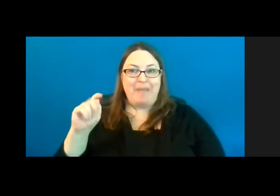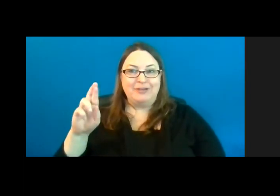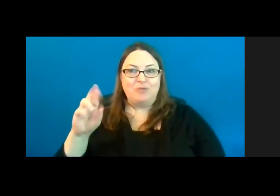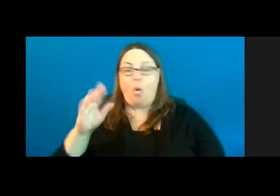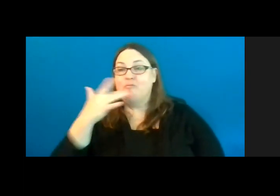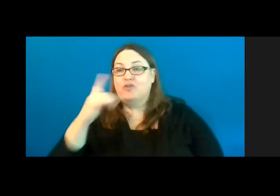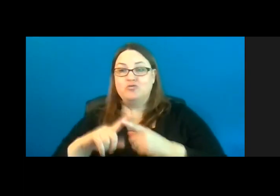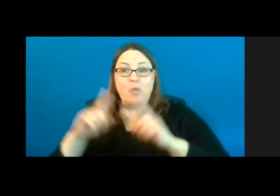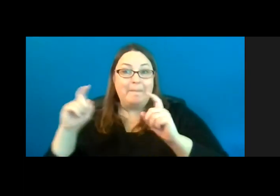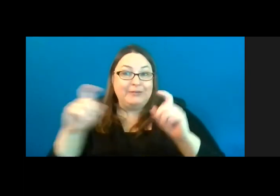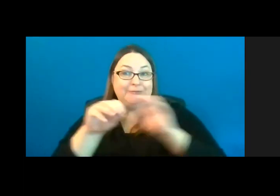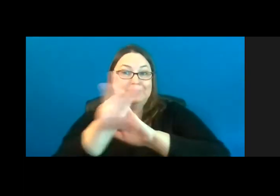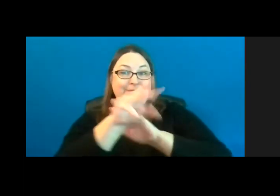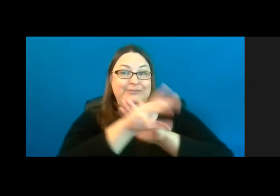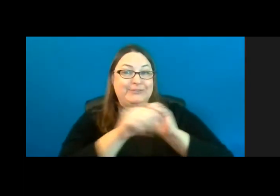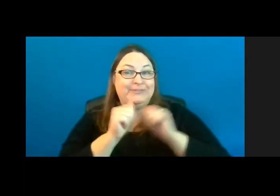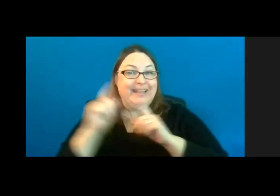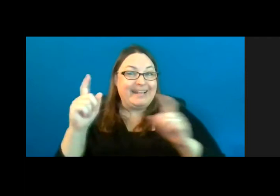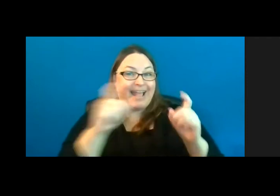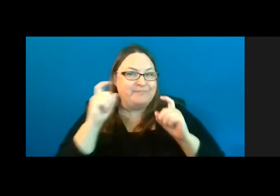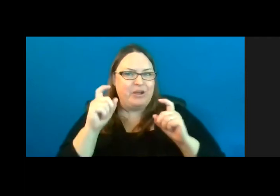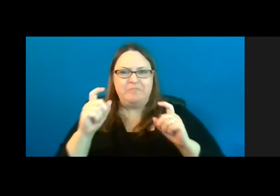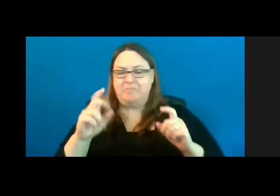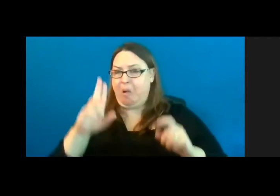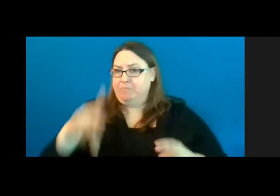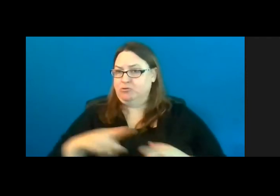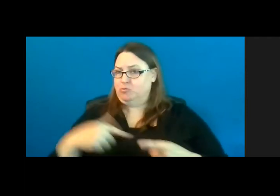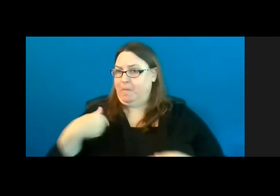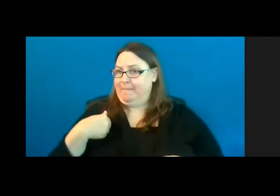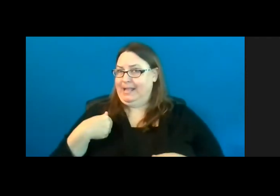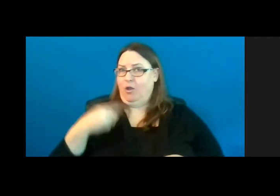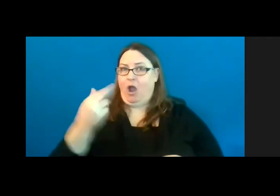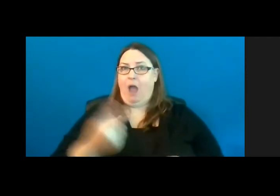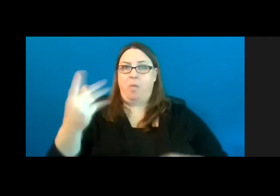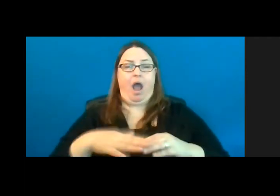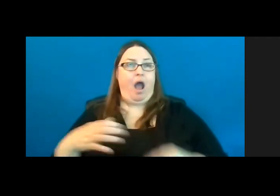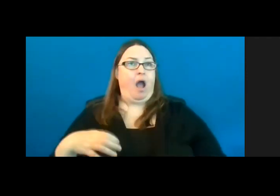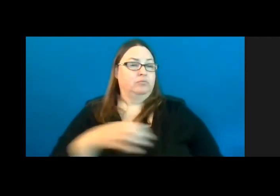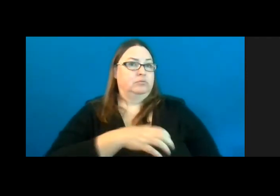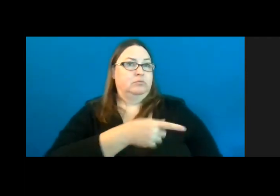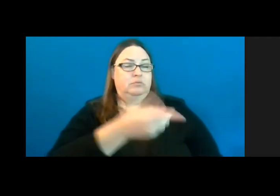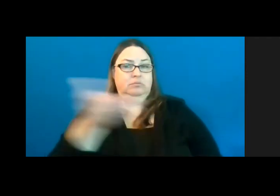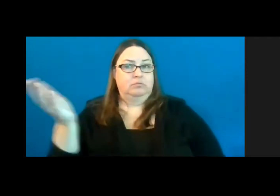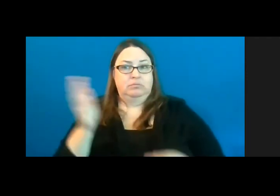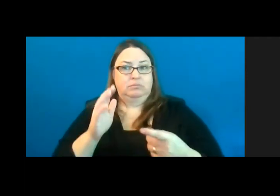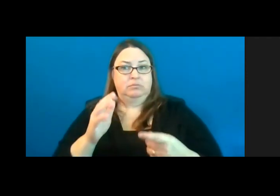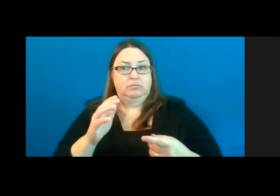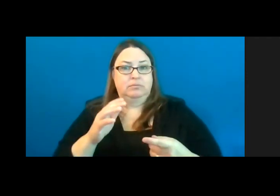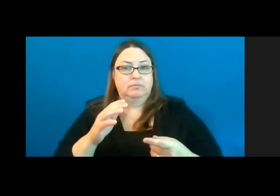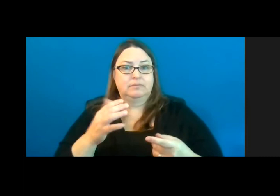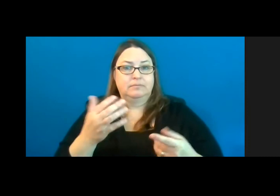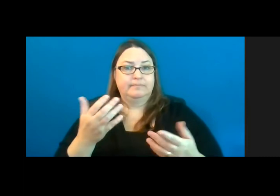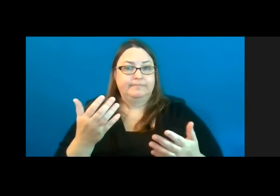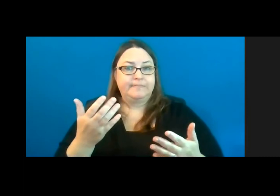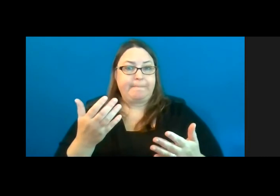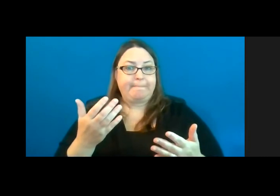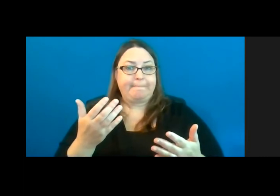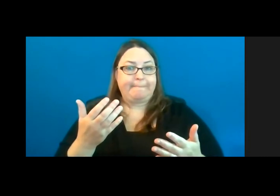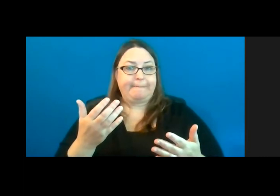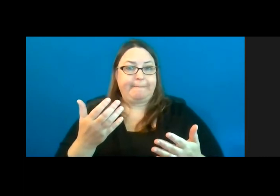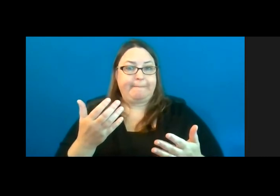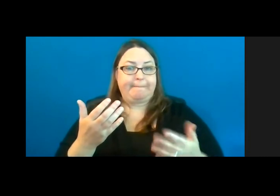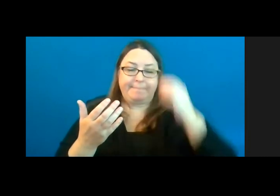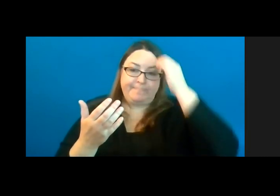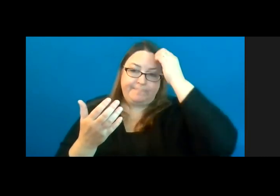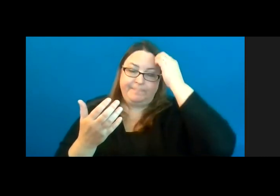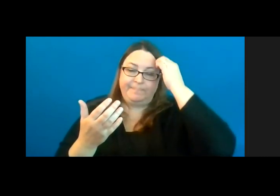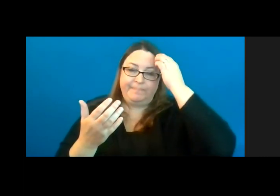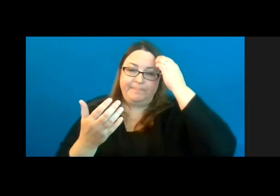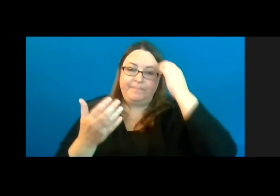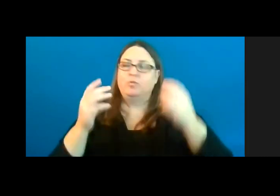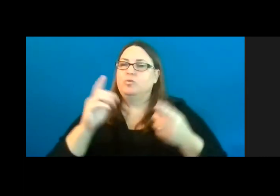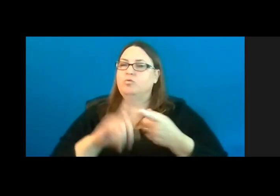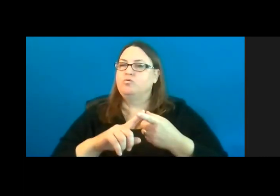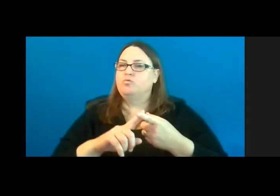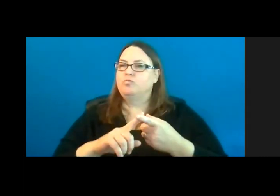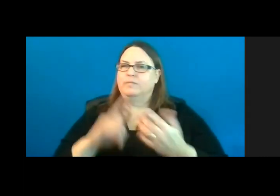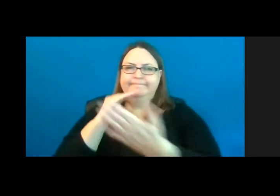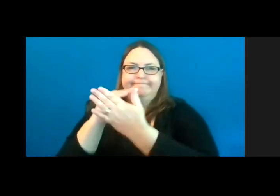It’s not up to me or anyone on the council to deter somebody away from doing what they